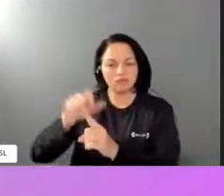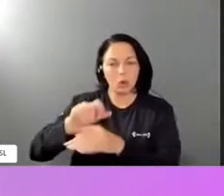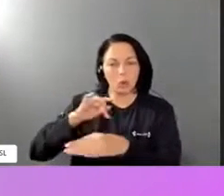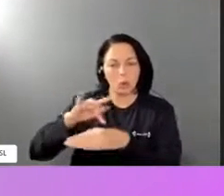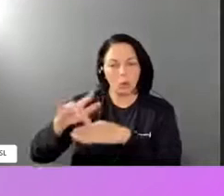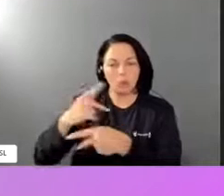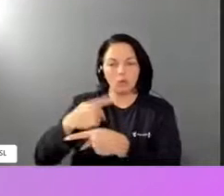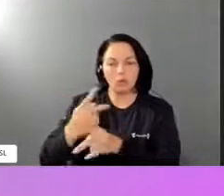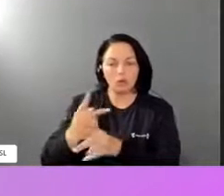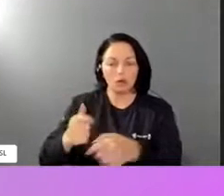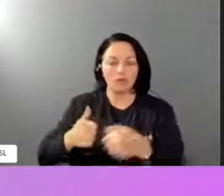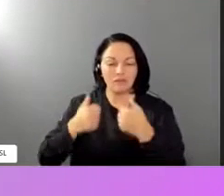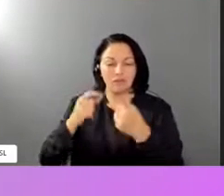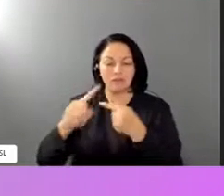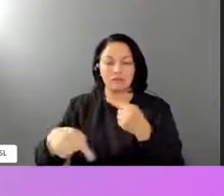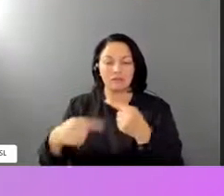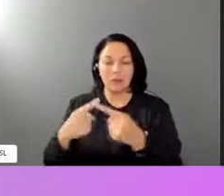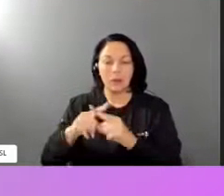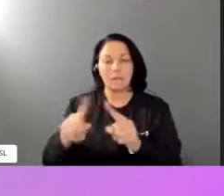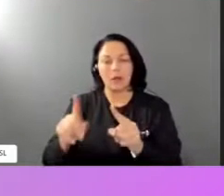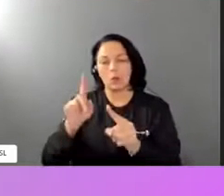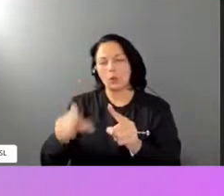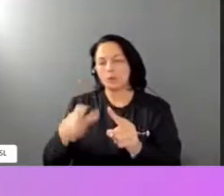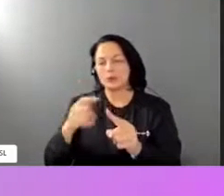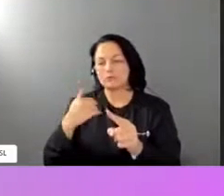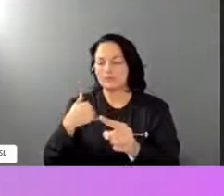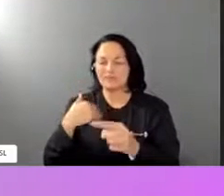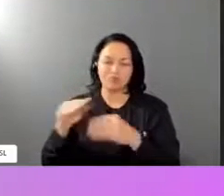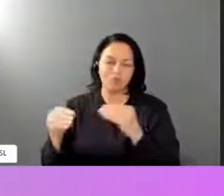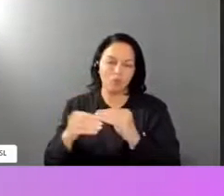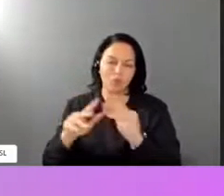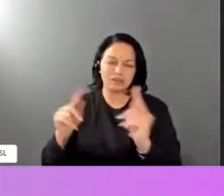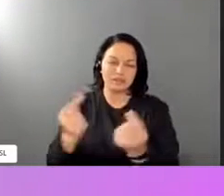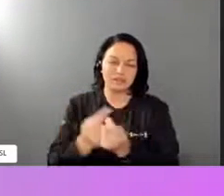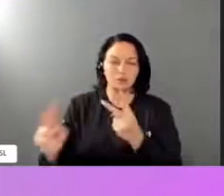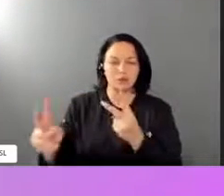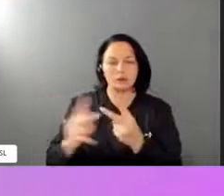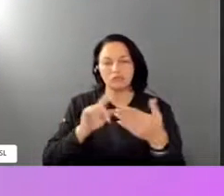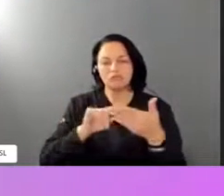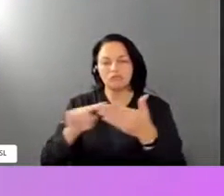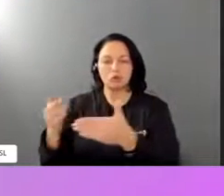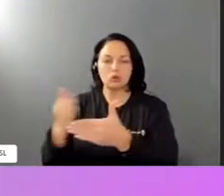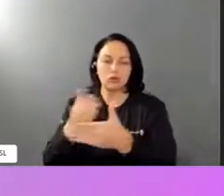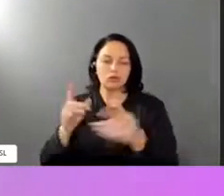be helping to see a decrease in the number of issues per audit because they've been caught earlier in the product